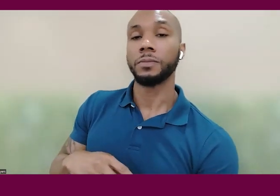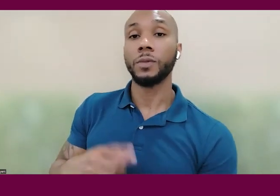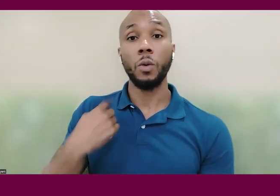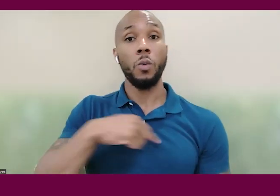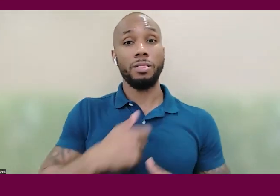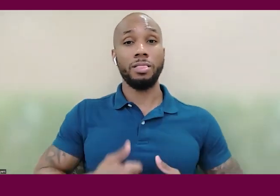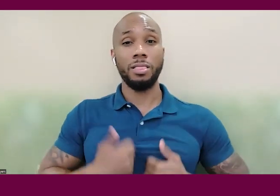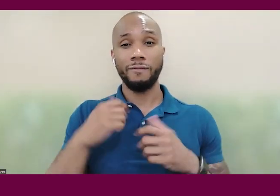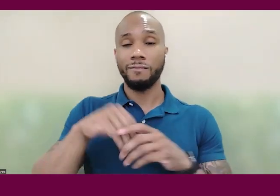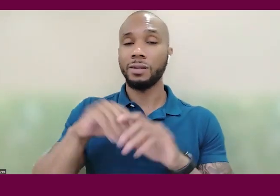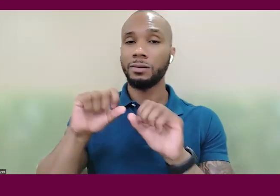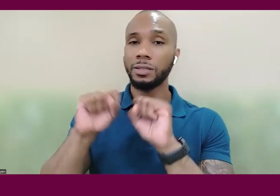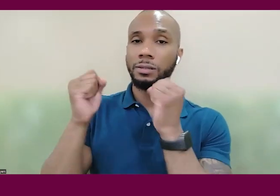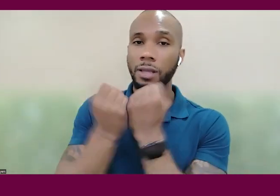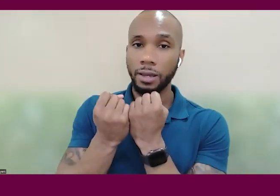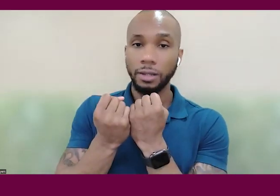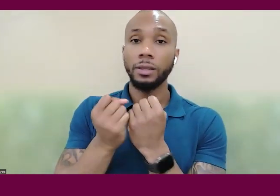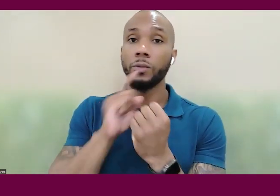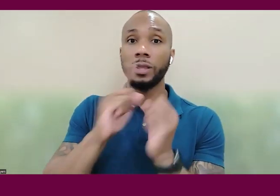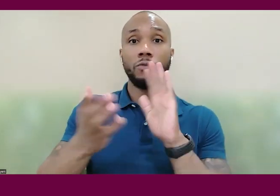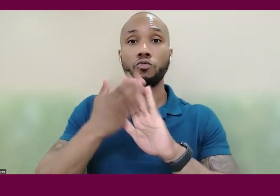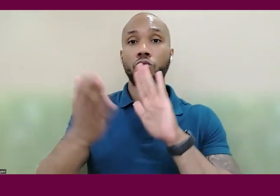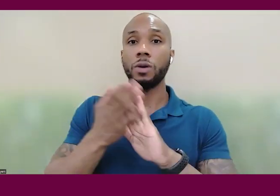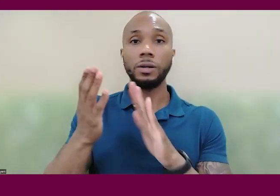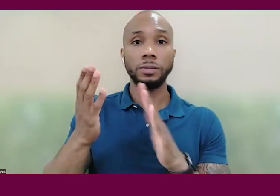We live in a society that runs on money.